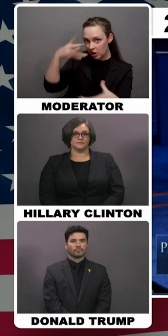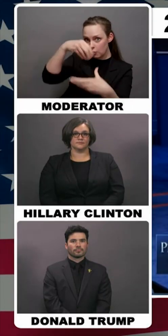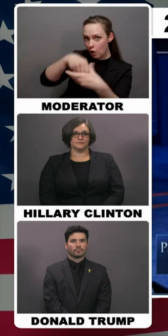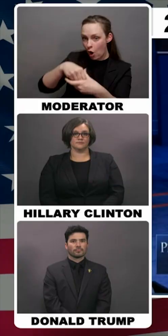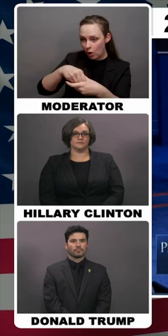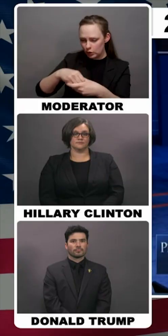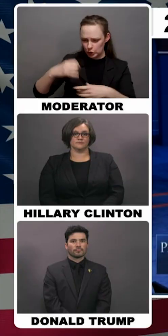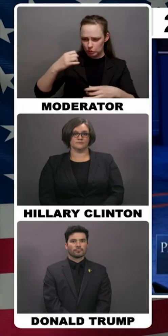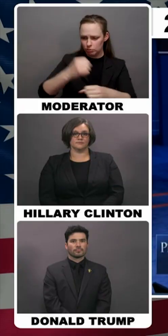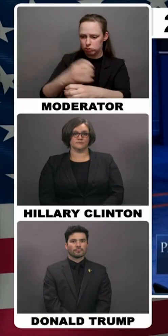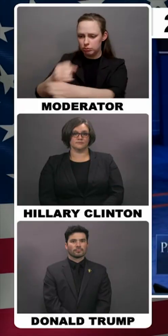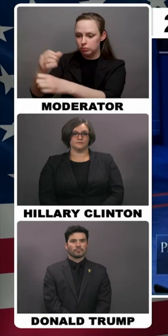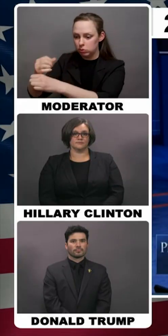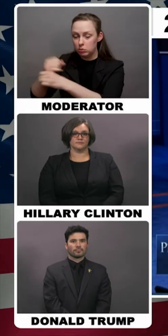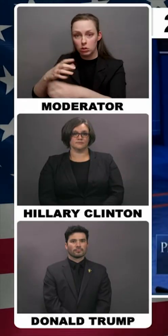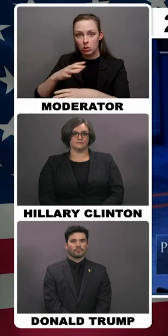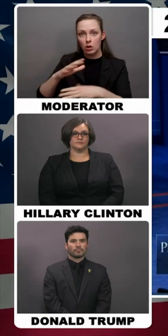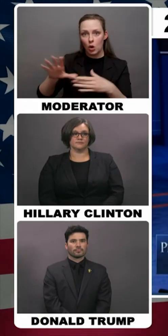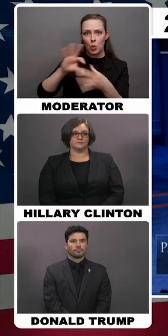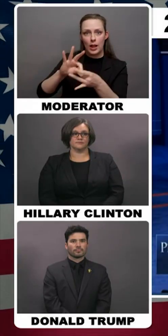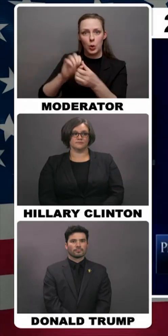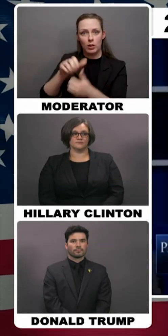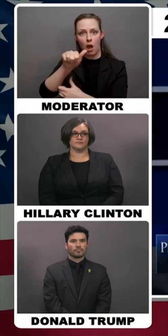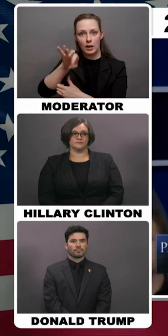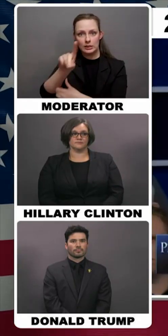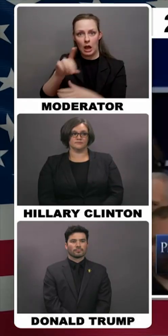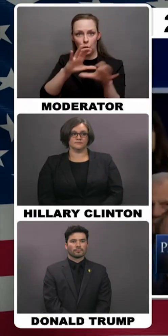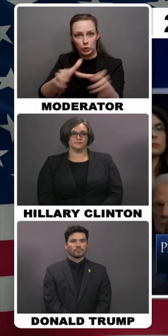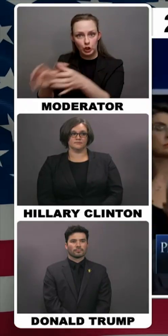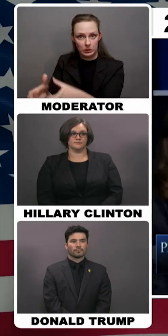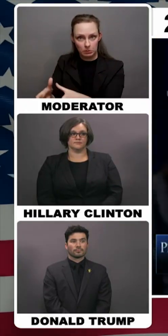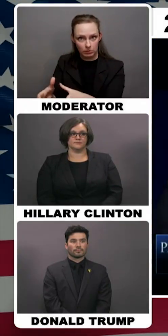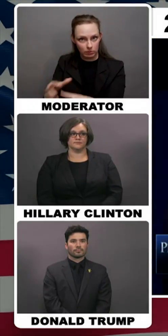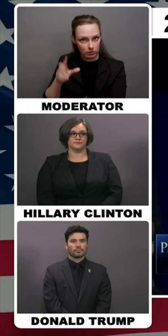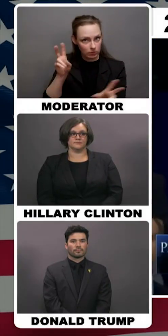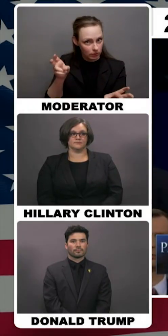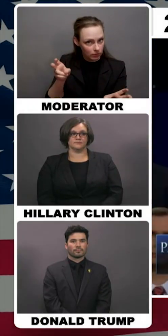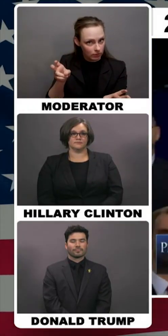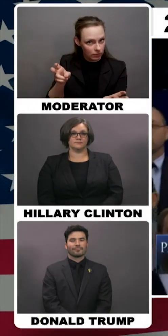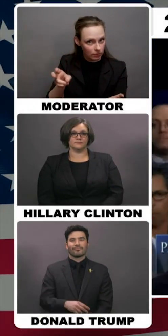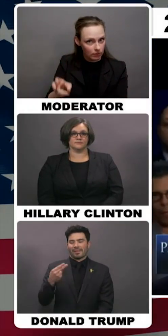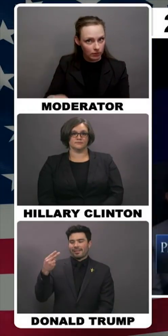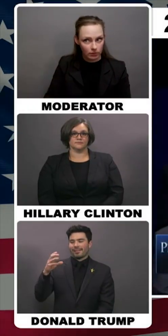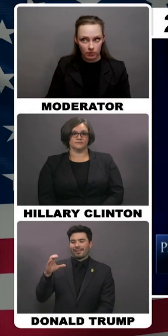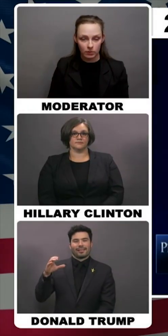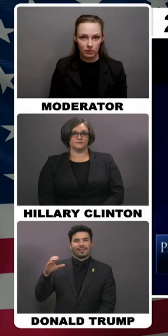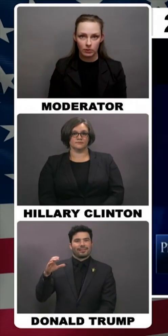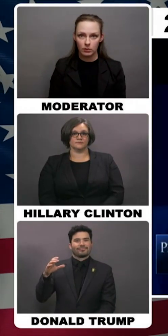of the Assad regime. Okay? He and I haven't spoken, and I disagree, I disagree. You Disagree with Your running wing. I think to